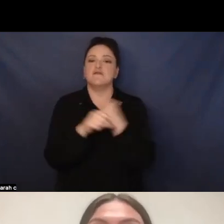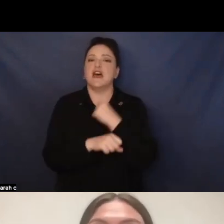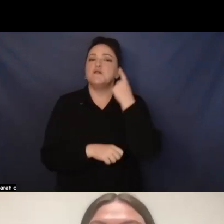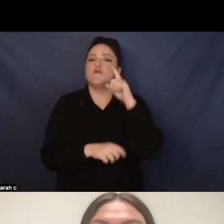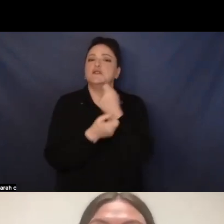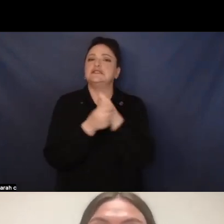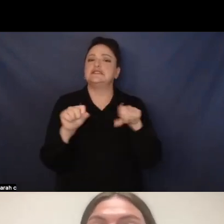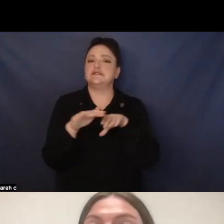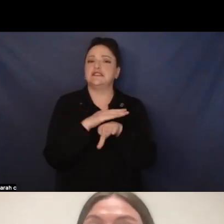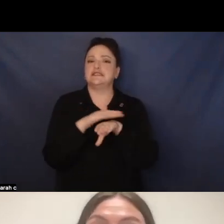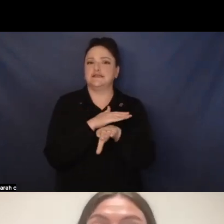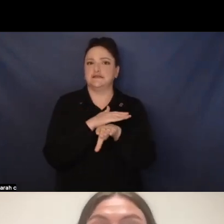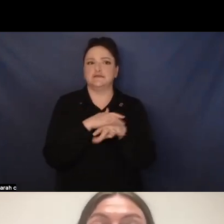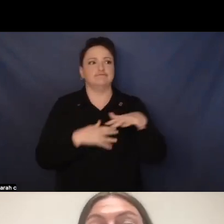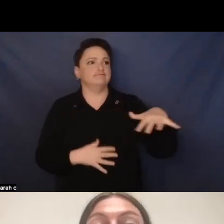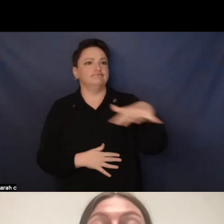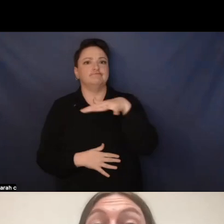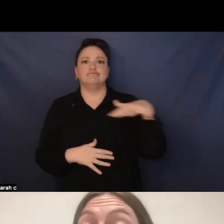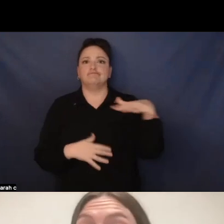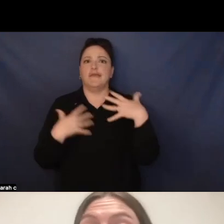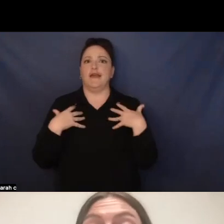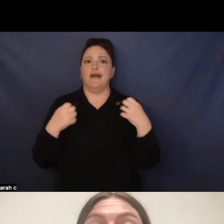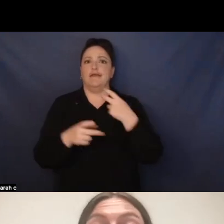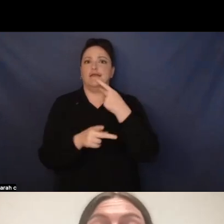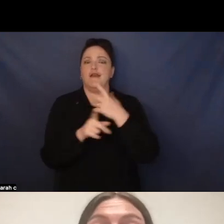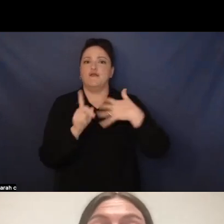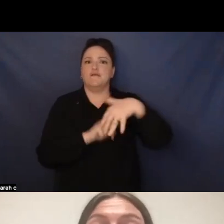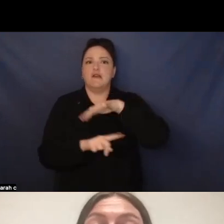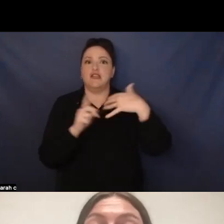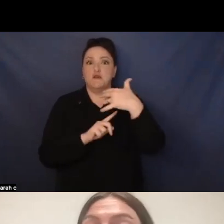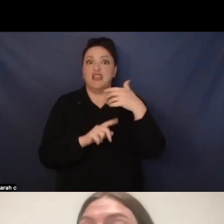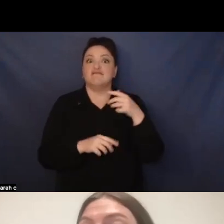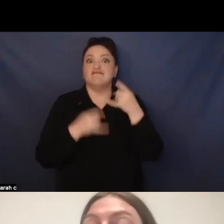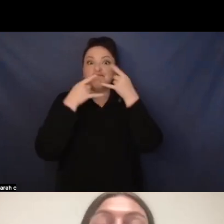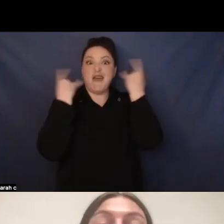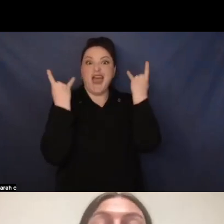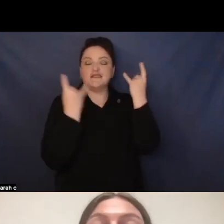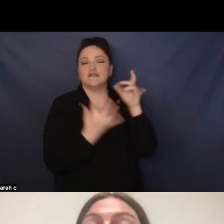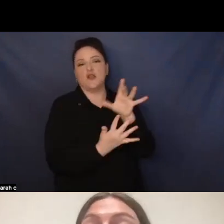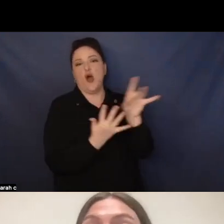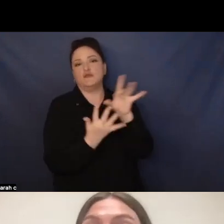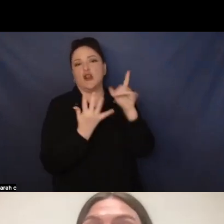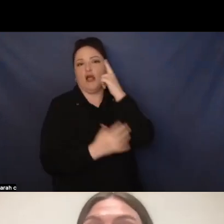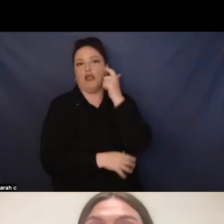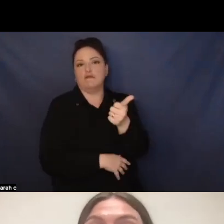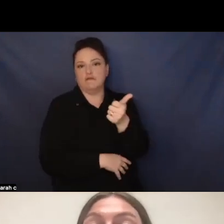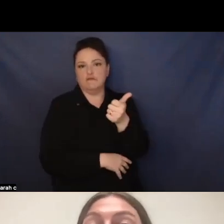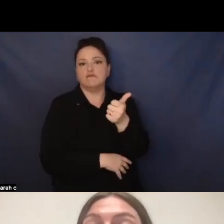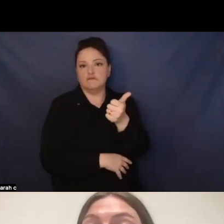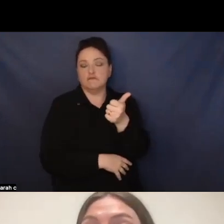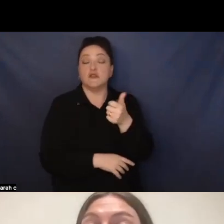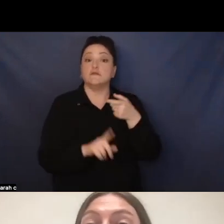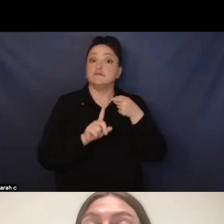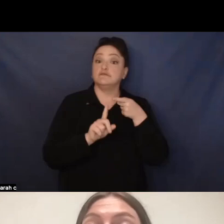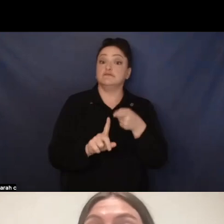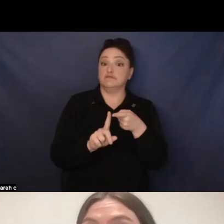Healthcare Environment. A workshop on making reasonable accommodation requests under the